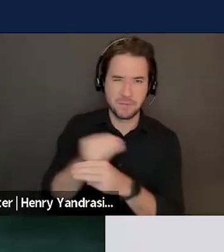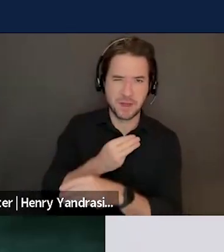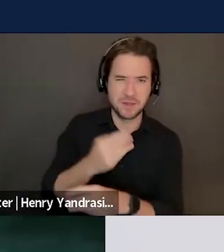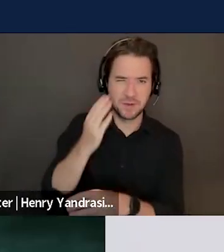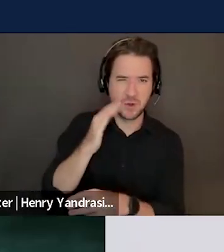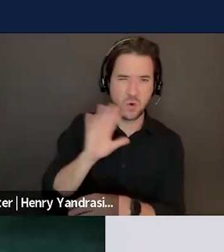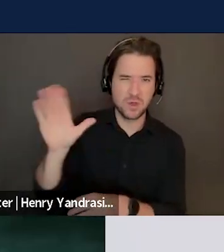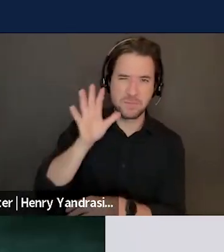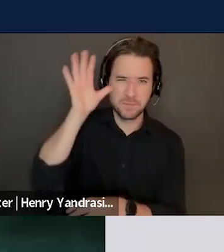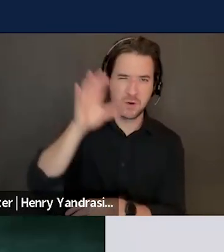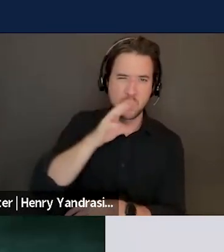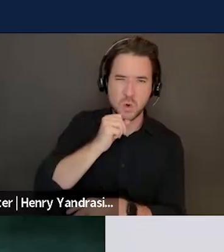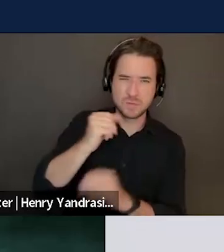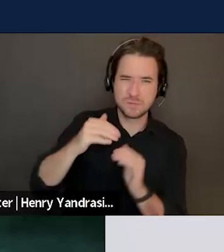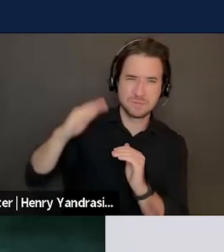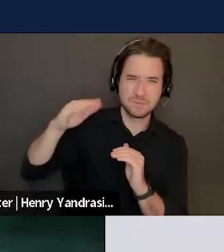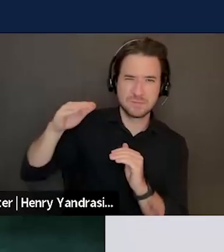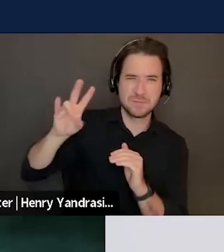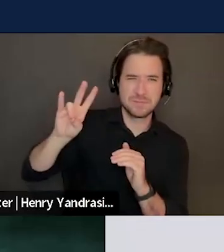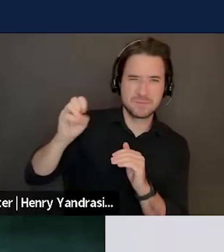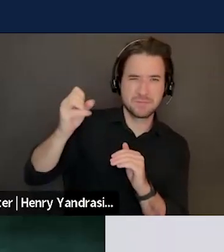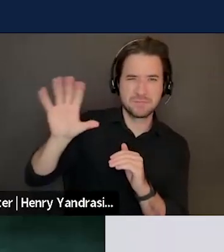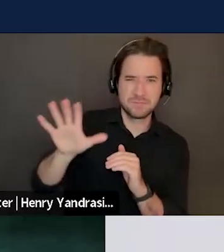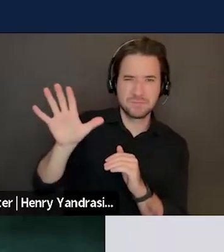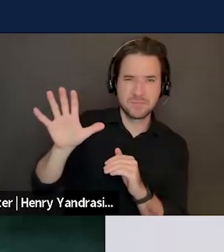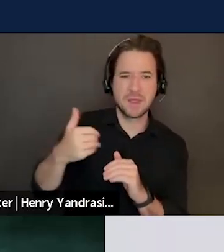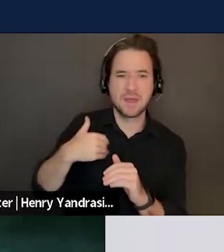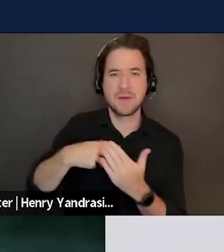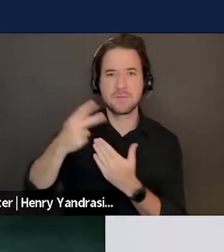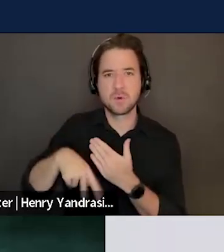So, we have, uh… program called After I'm Gone.